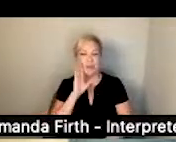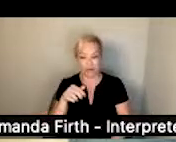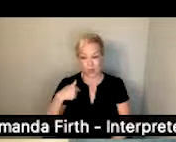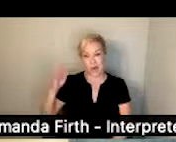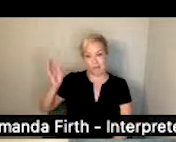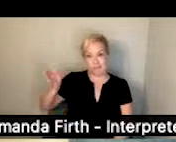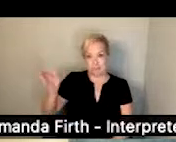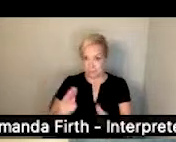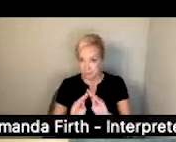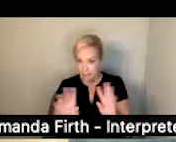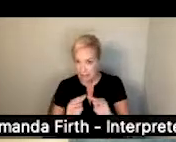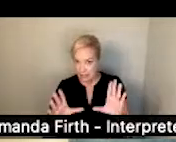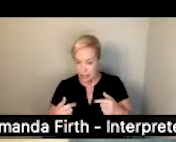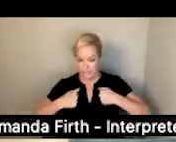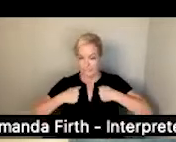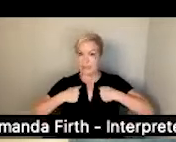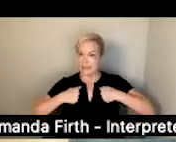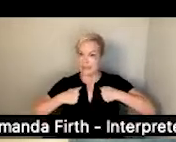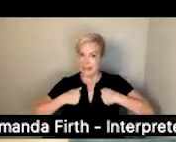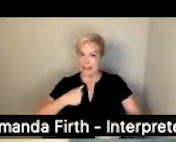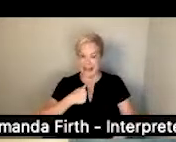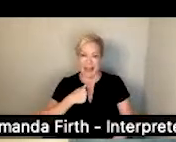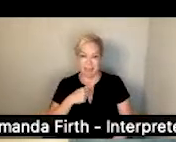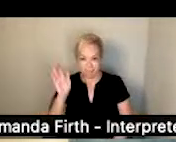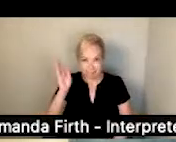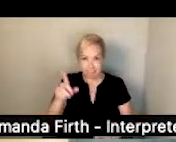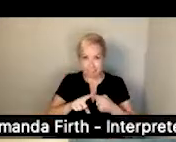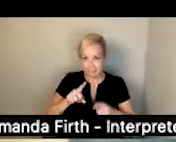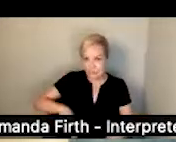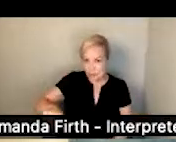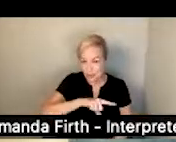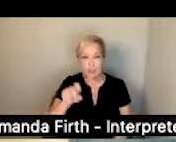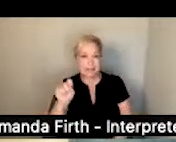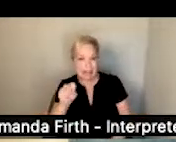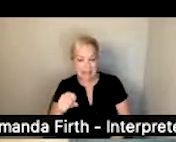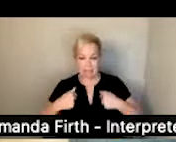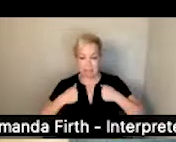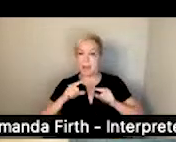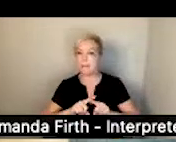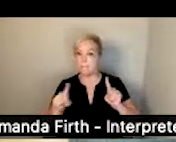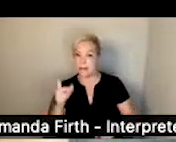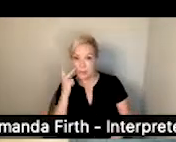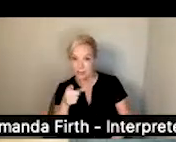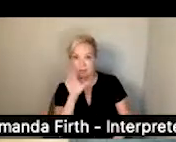just to be clear it's me that I'm speaking to you here, but, as you can see in the photo, there are